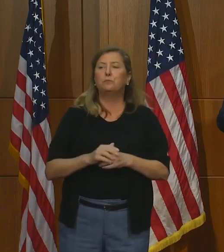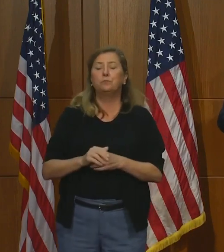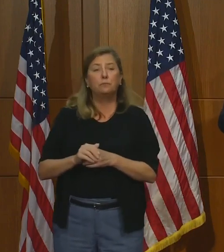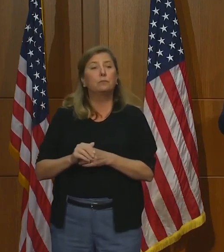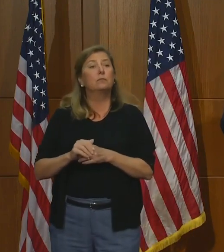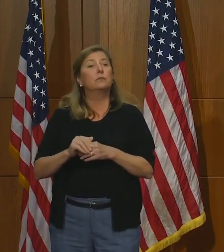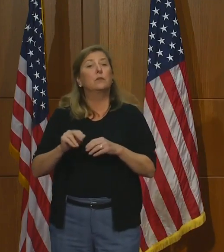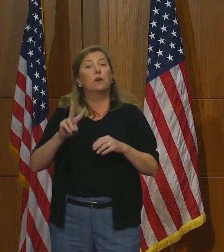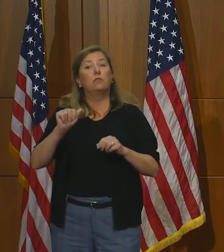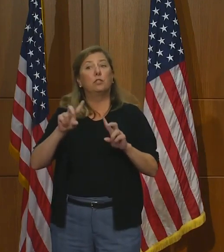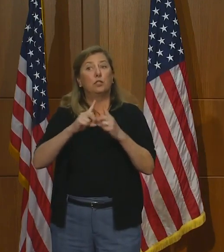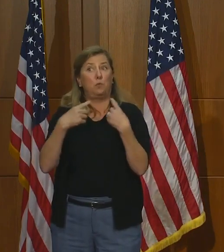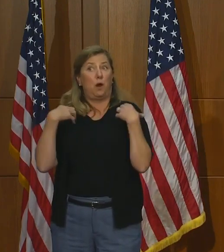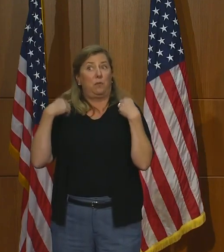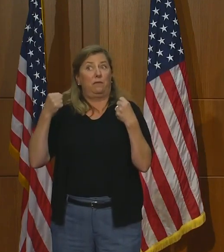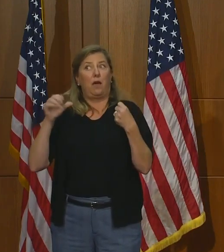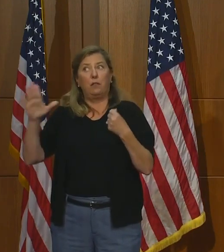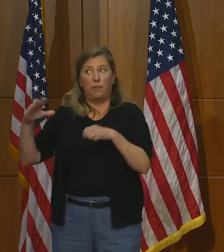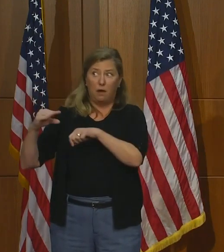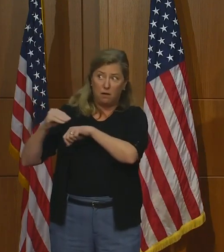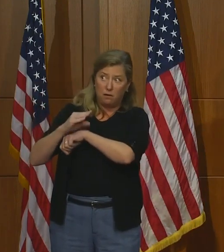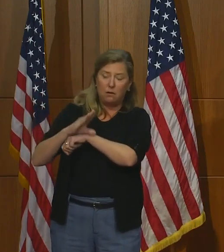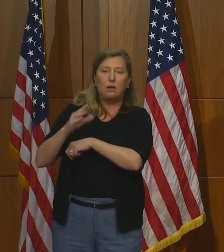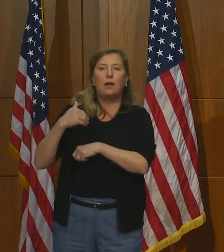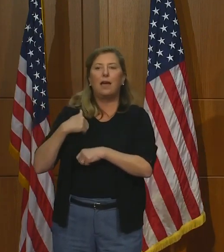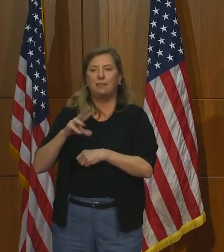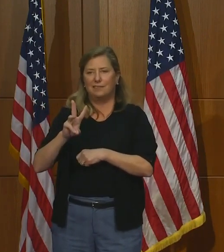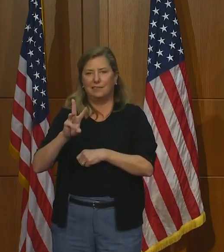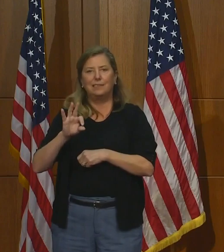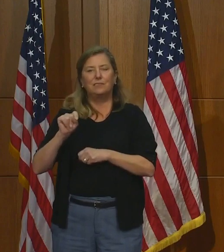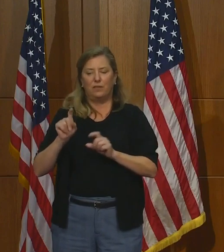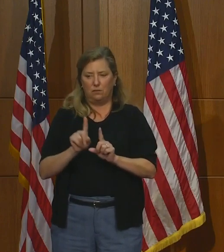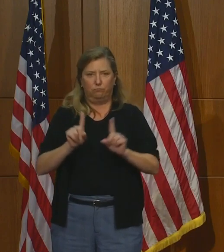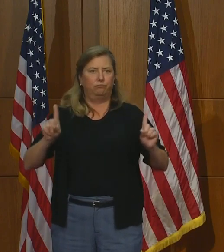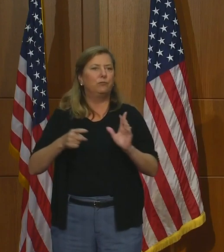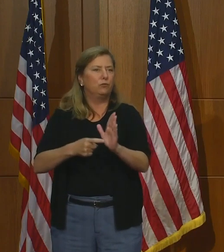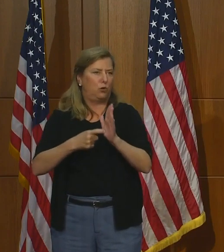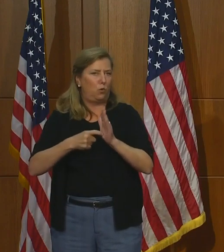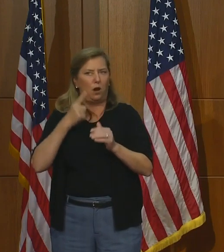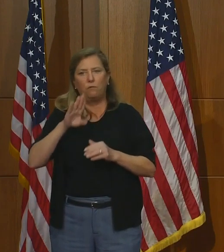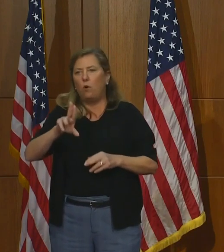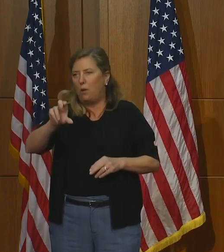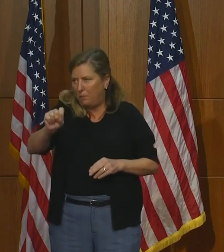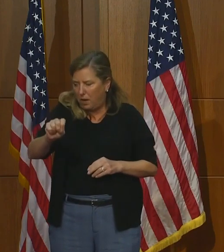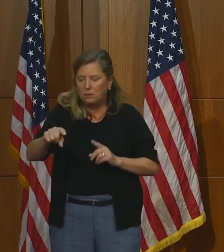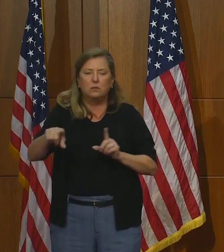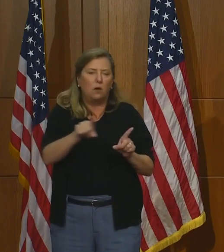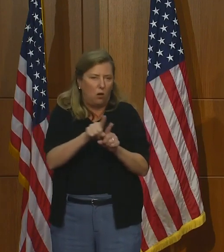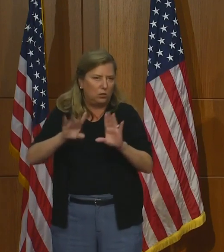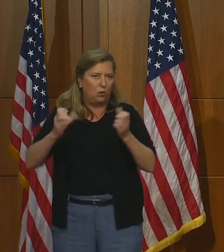FOR LANA CAN HELP ON THIS AS WELL. THE GUIDANCE FROM THE VIRGINIA DEPARTMENT OF HEALTH